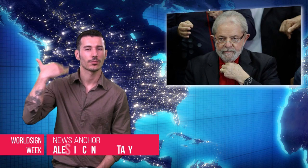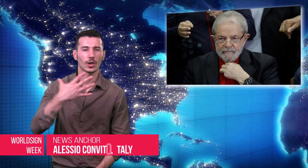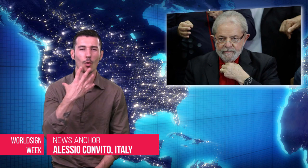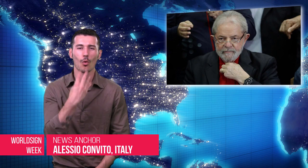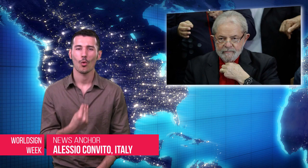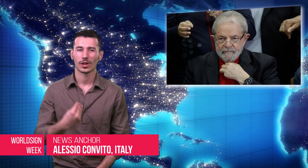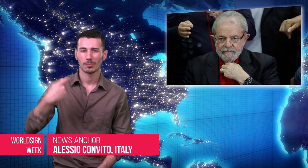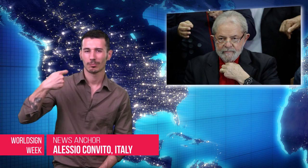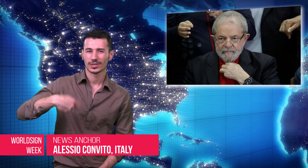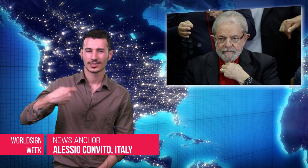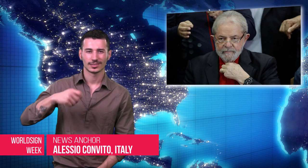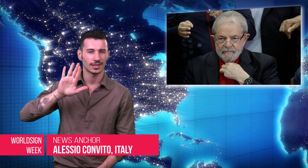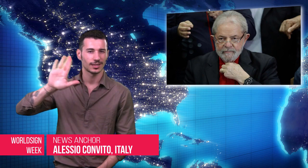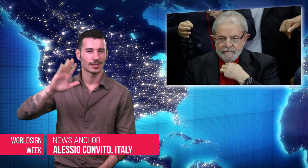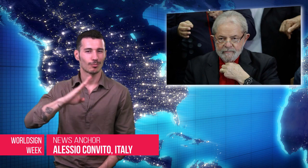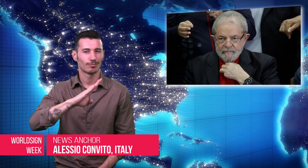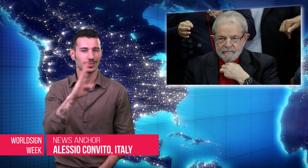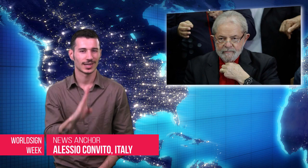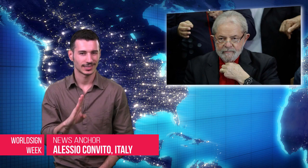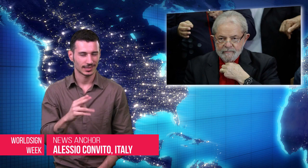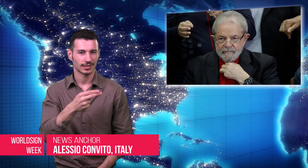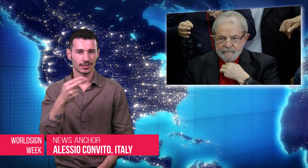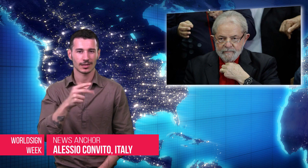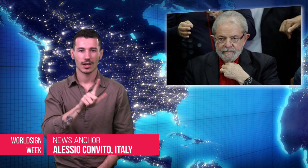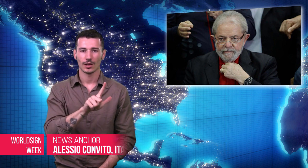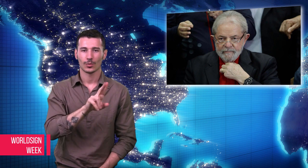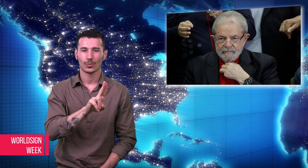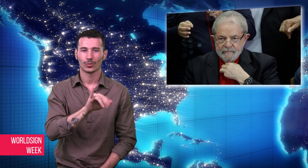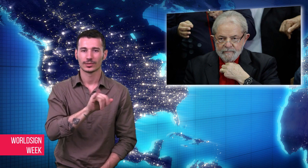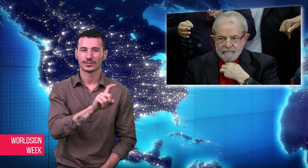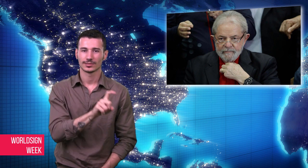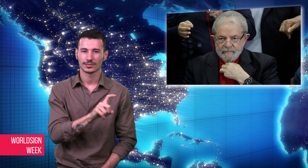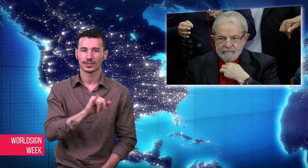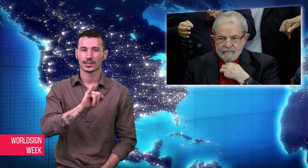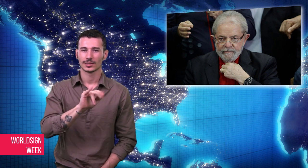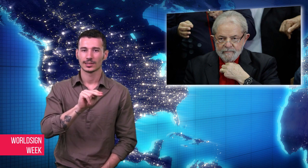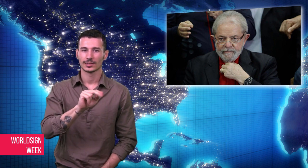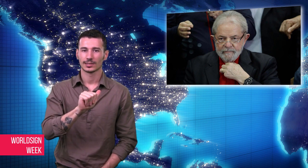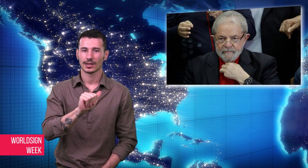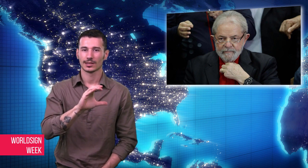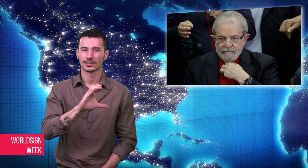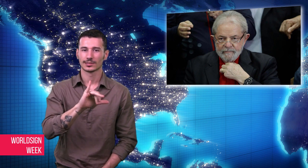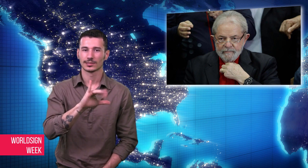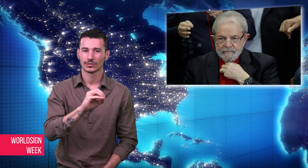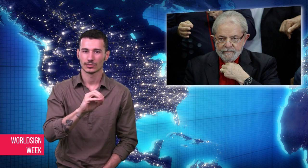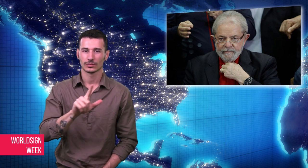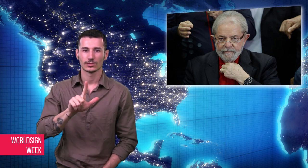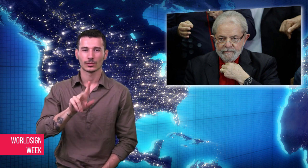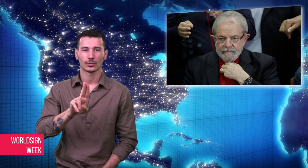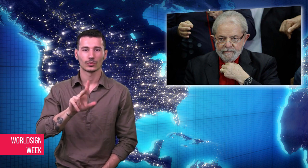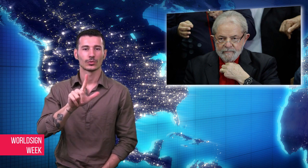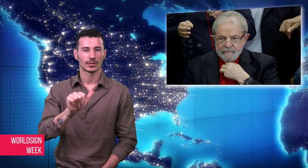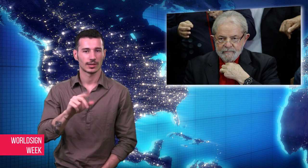Alessio: Former Brazilian president Luiz Inacio Lula da Silva was convicted on